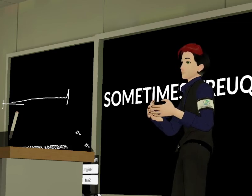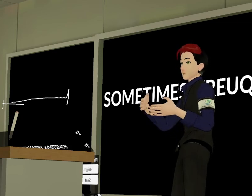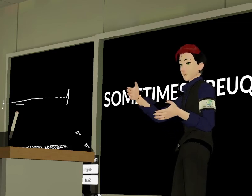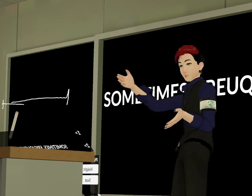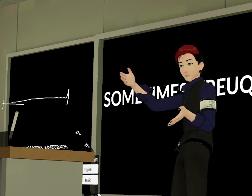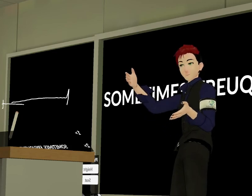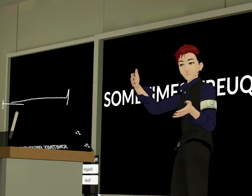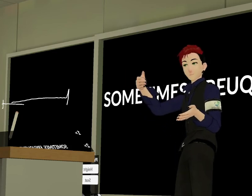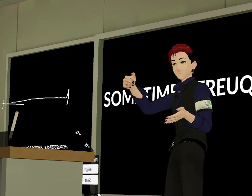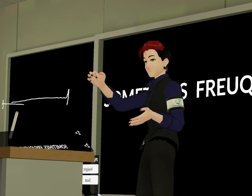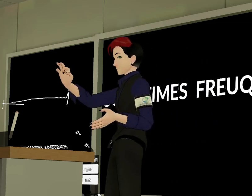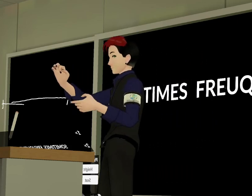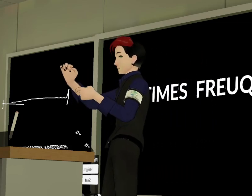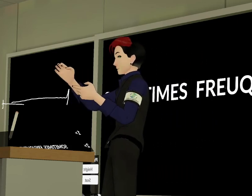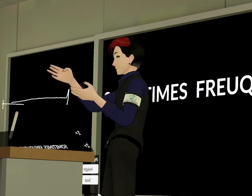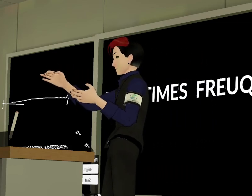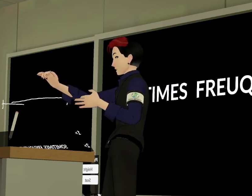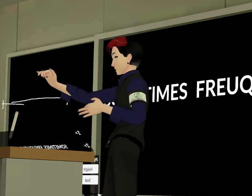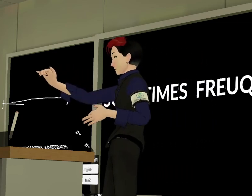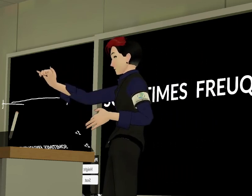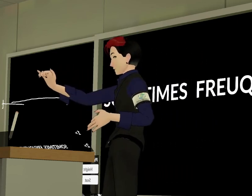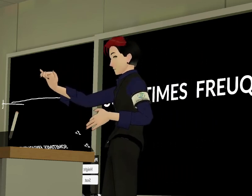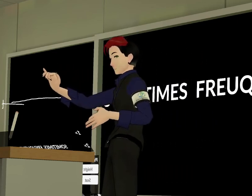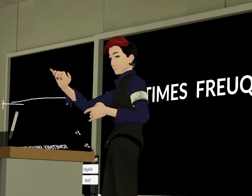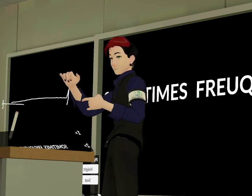uhh it's it's kind of almost in the same